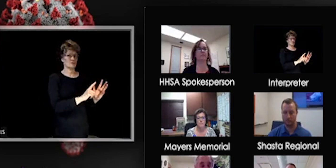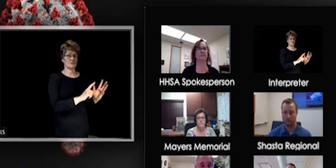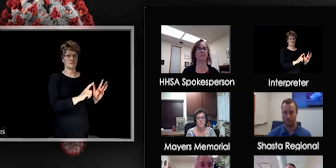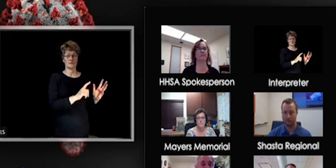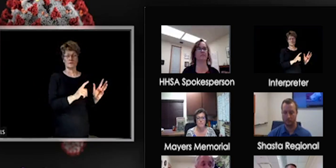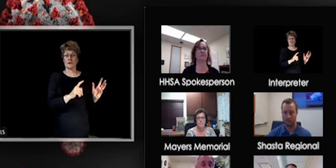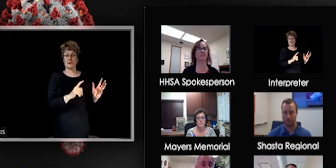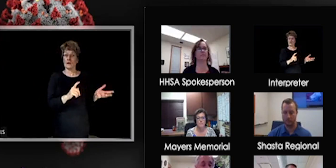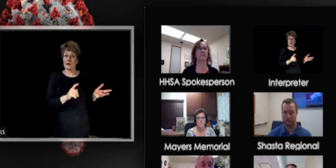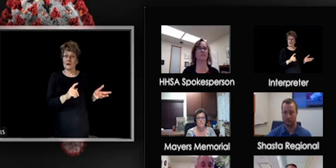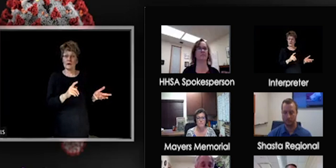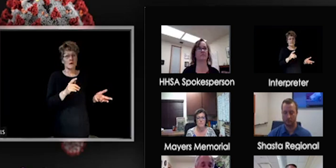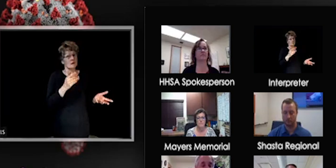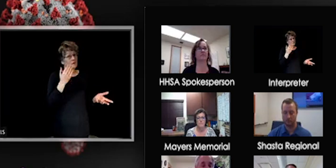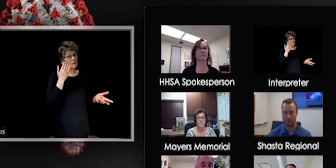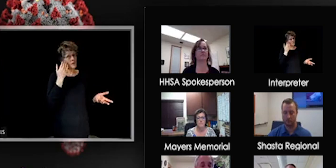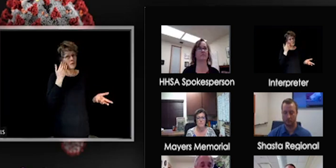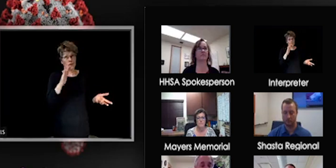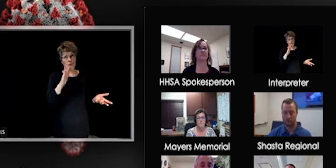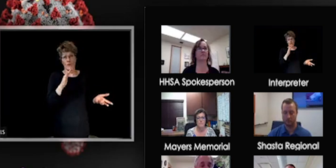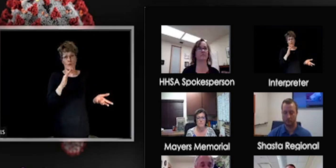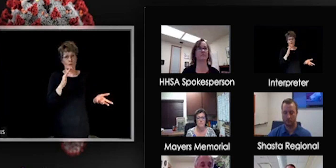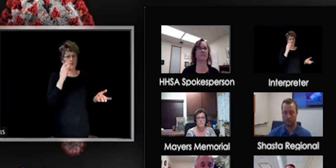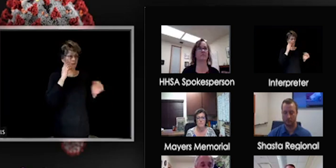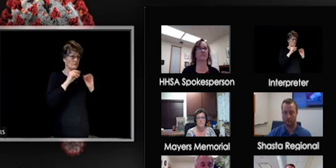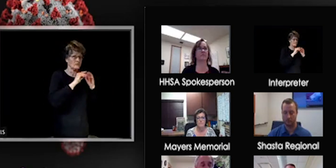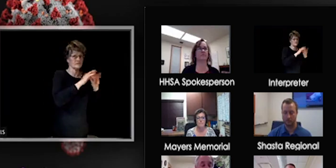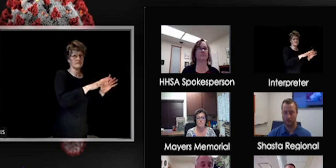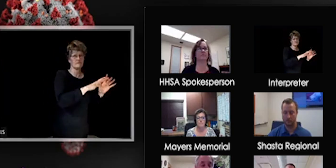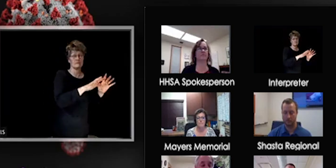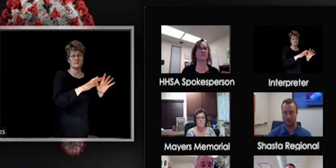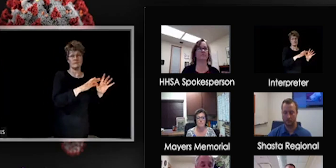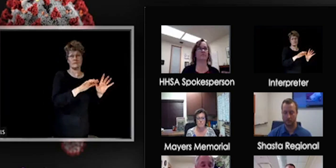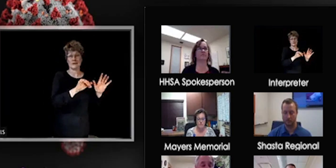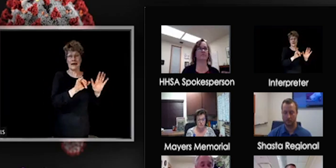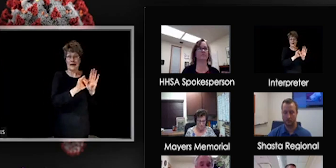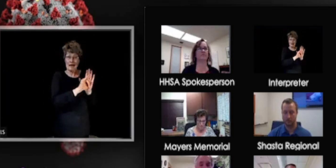identified any. In addition, some of those asymptomatic or mild cases who have not come